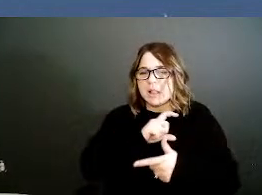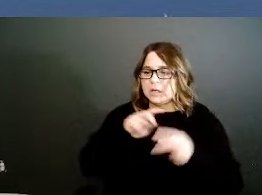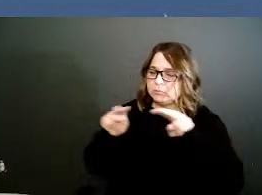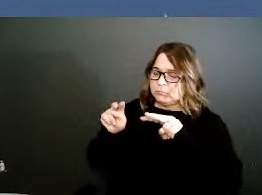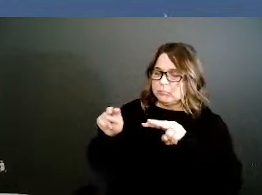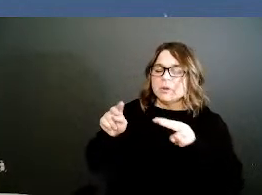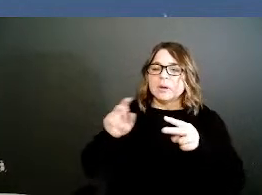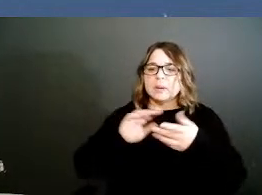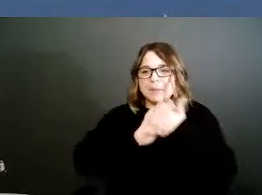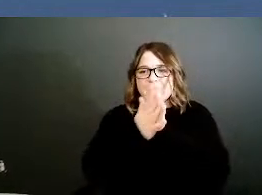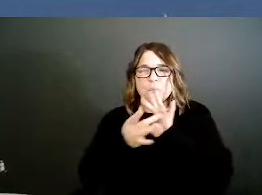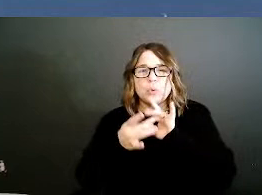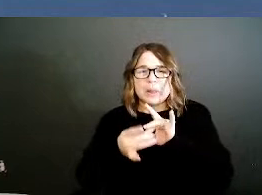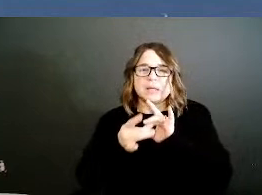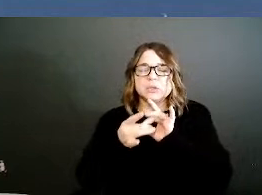I TEACH KIDS HOW TO GROW VEGETABLES.